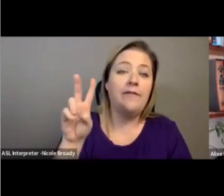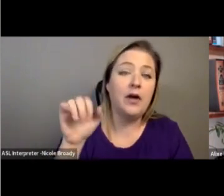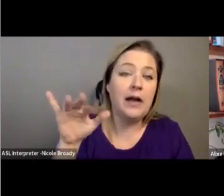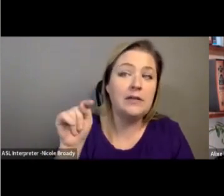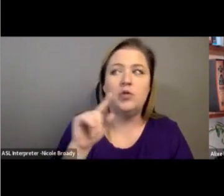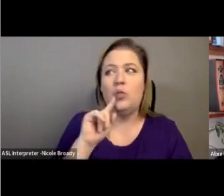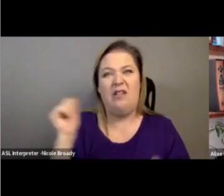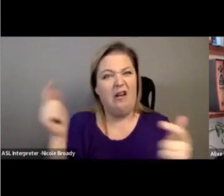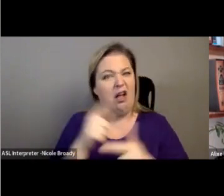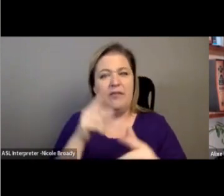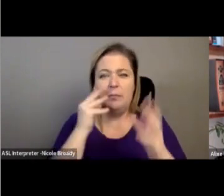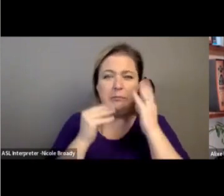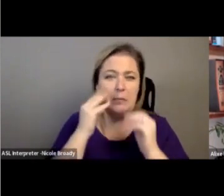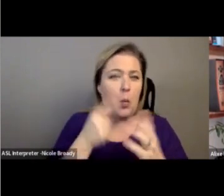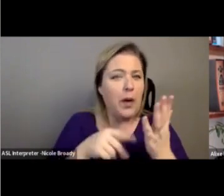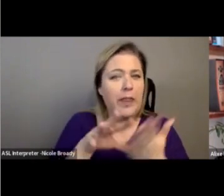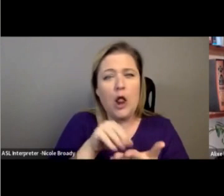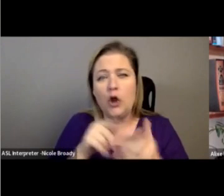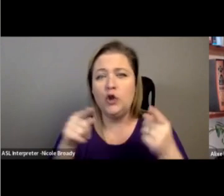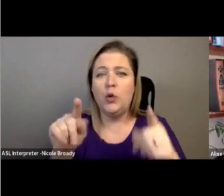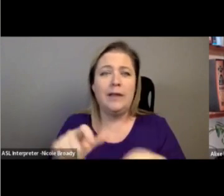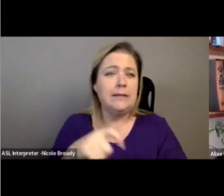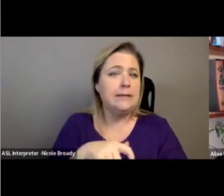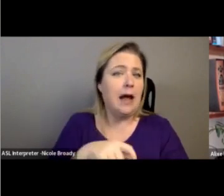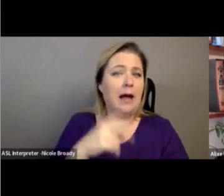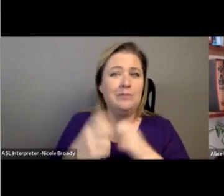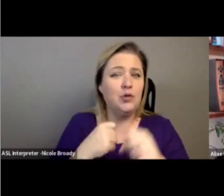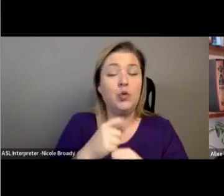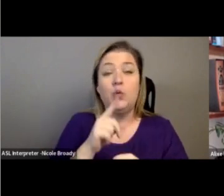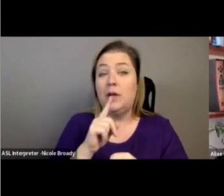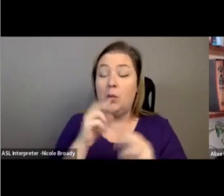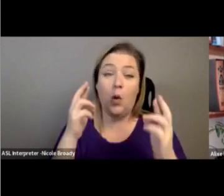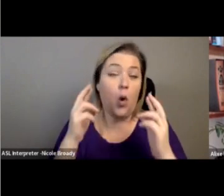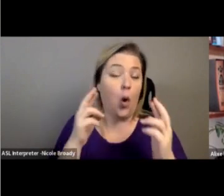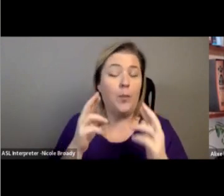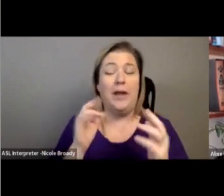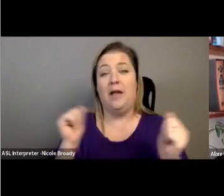pandemic. And we hope that this collective insight and wisdom from this conversation will